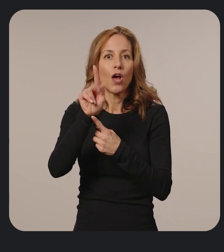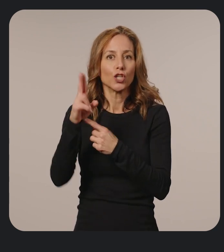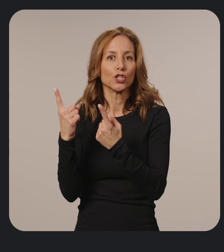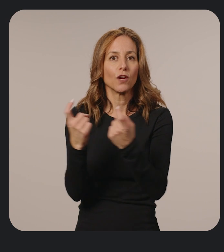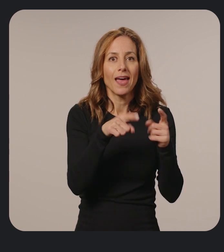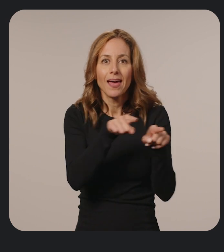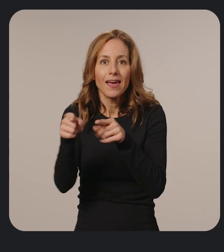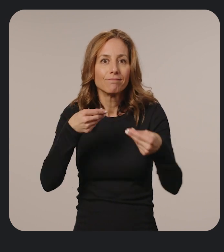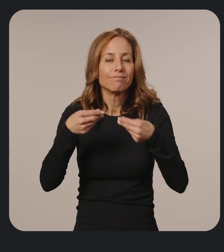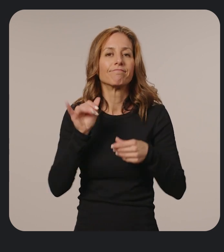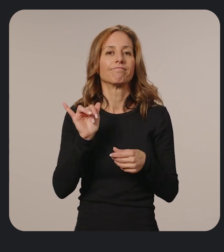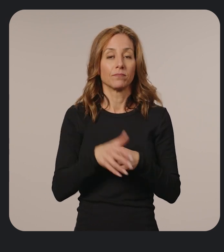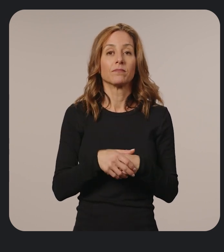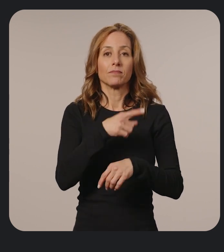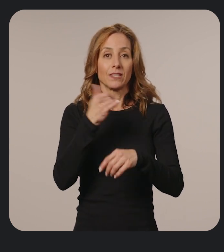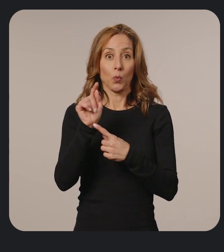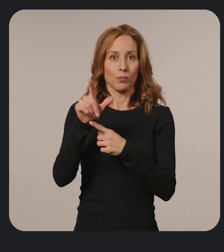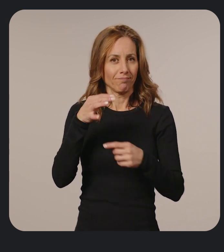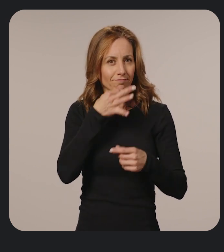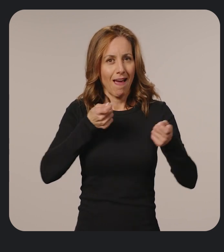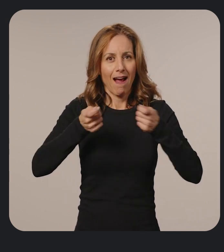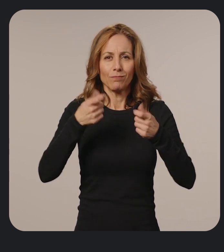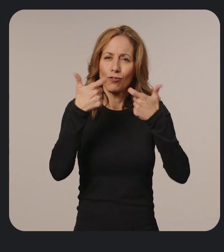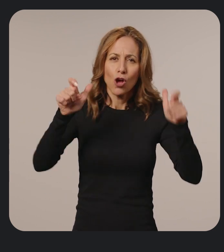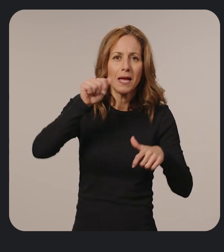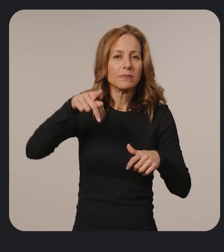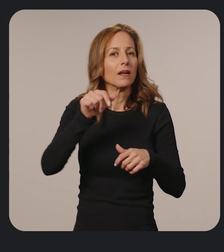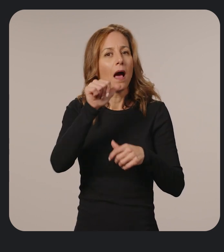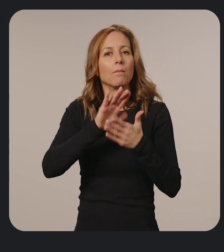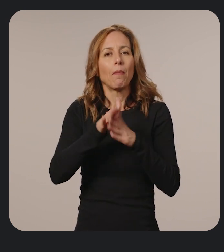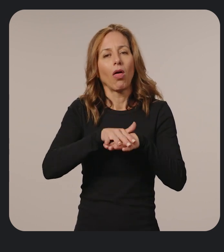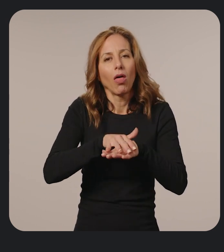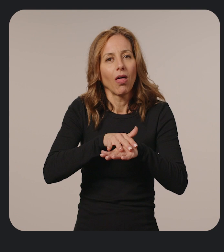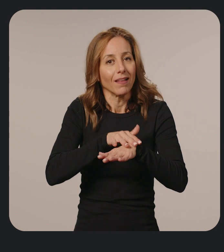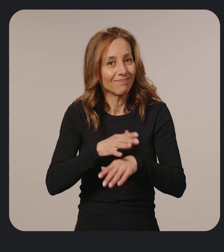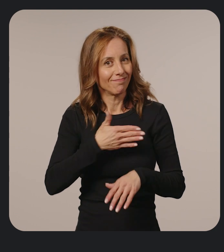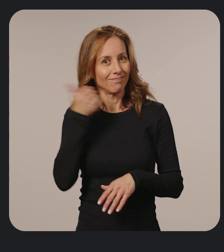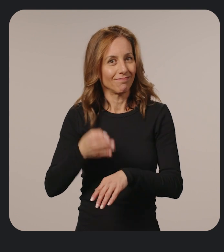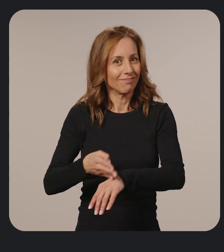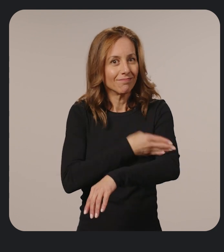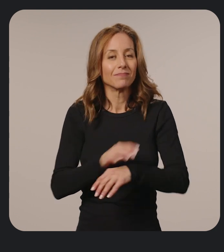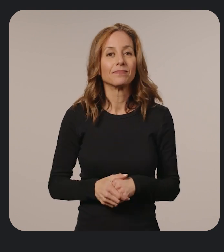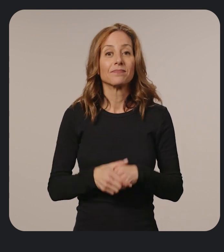we've heard via the Flutter survey. The tool now handles even very large apps without getting sluggish.